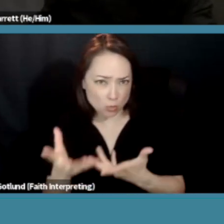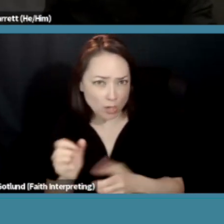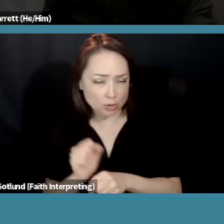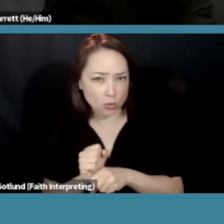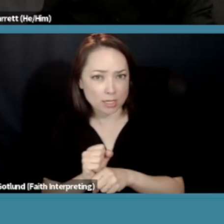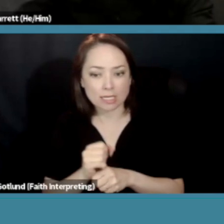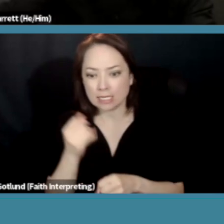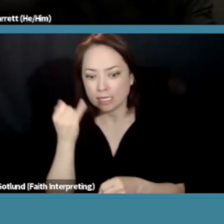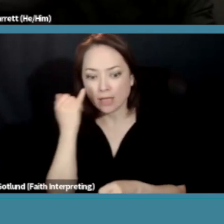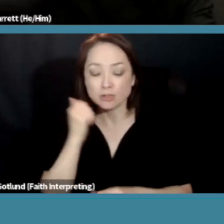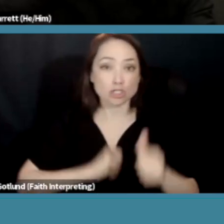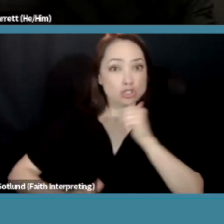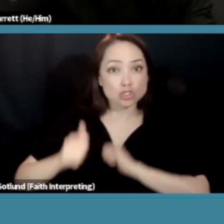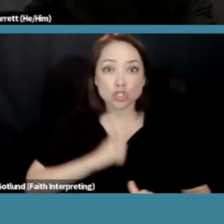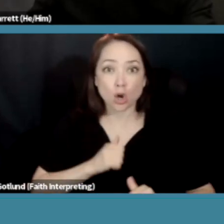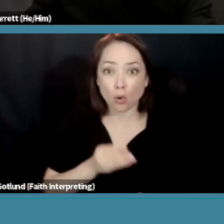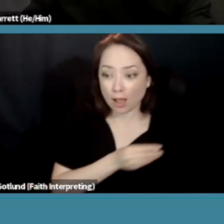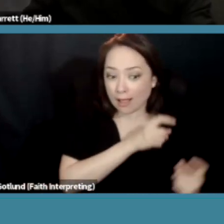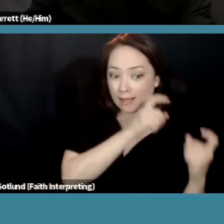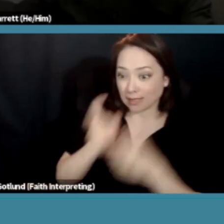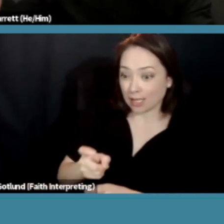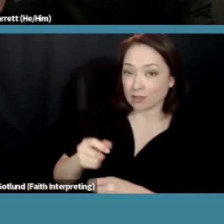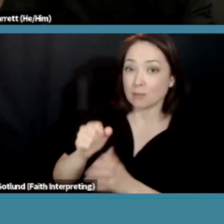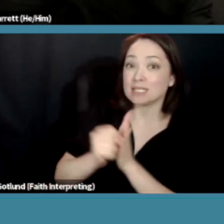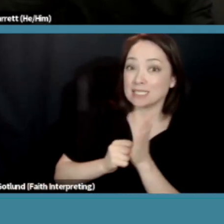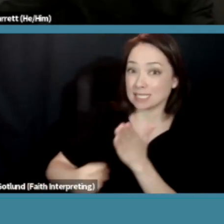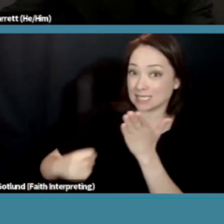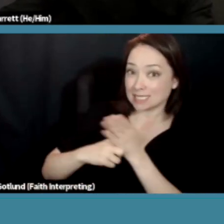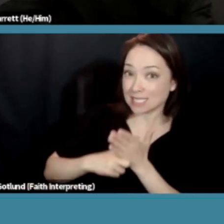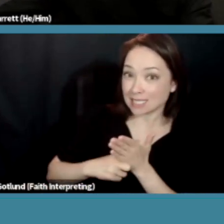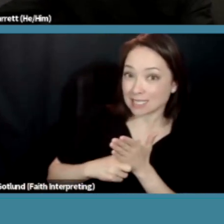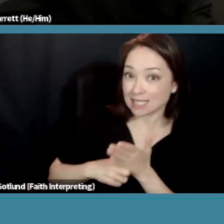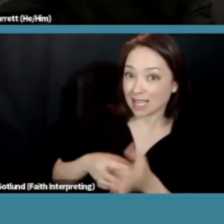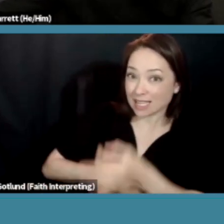And so they're given season tickets in lieu of doing the...